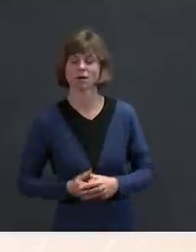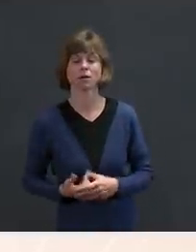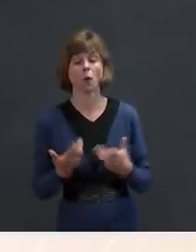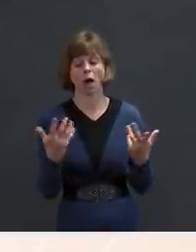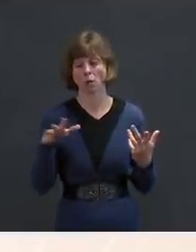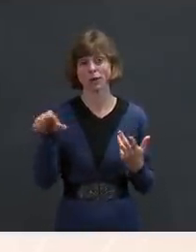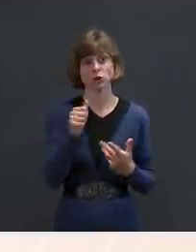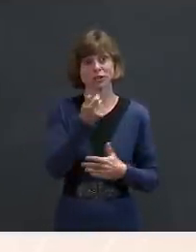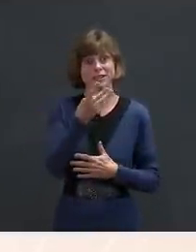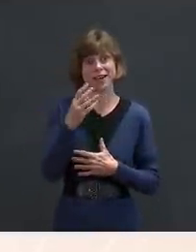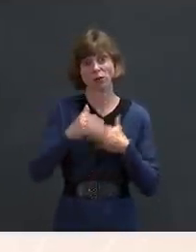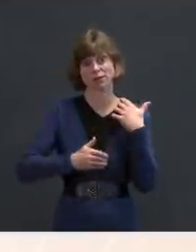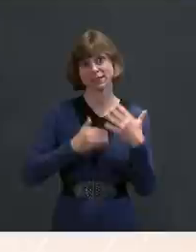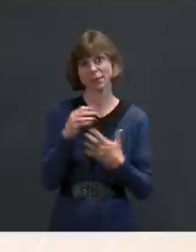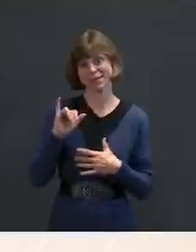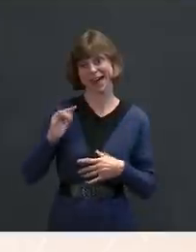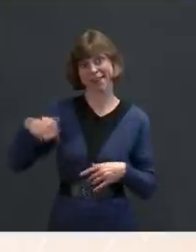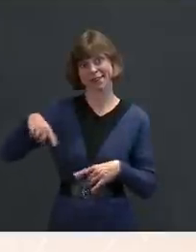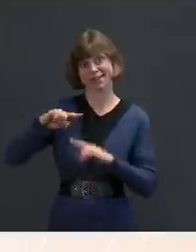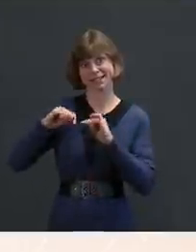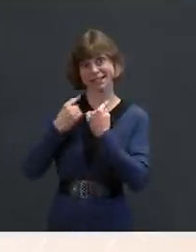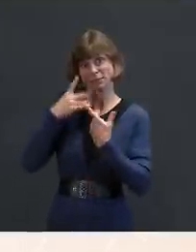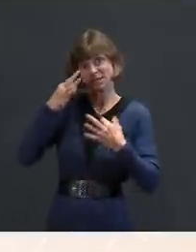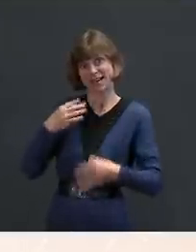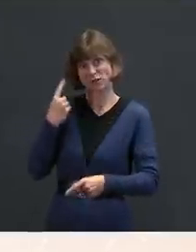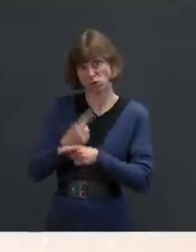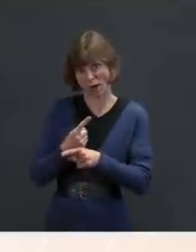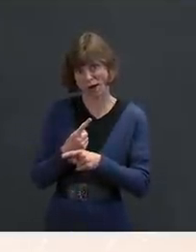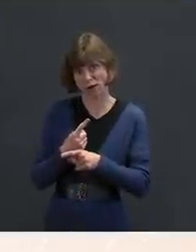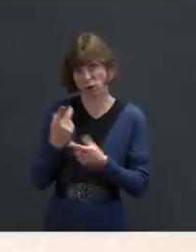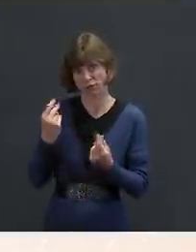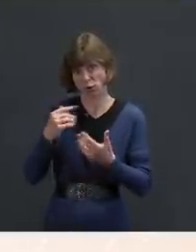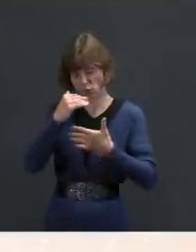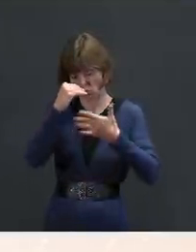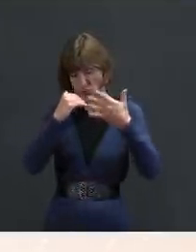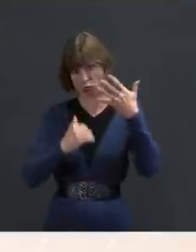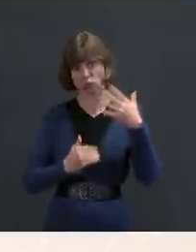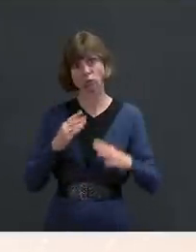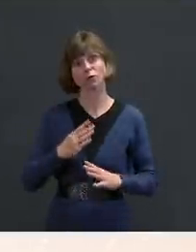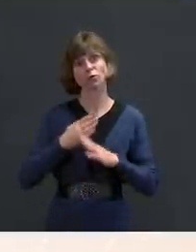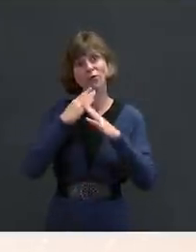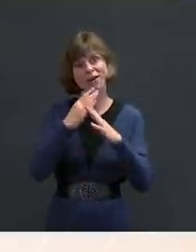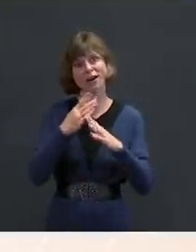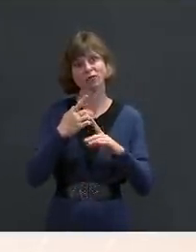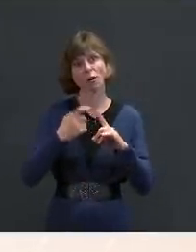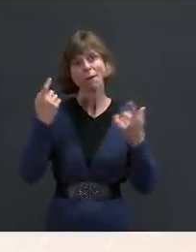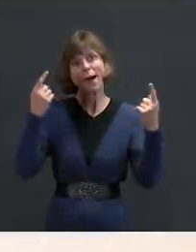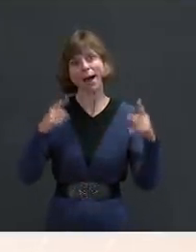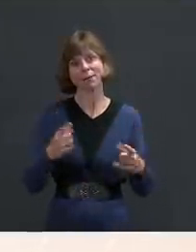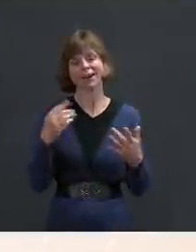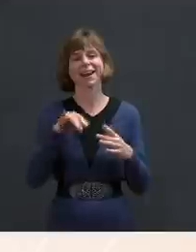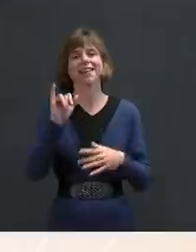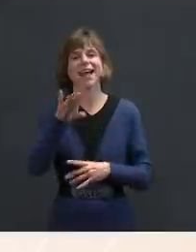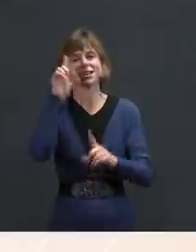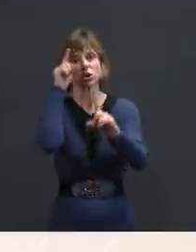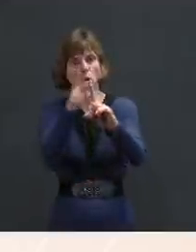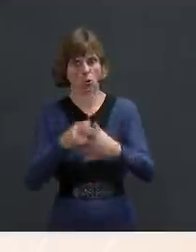that our team determined were the right steps to prevent this from ever happening again. That is our objective. We also, from day one,